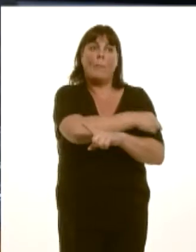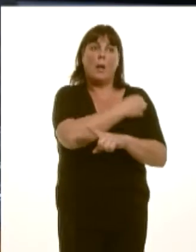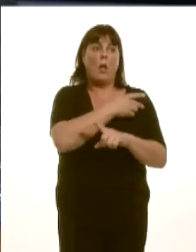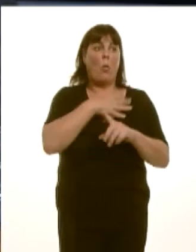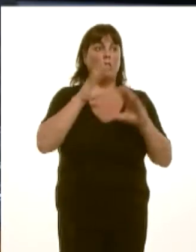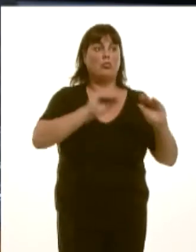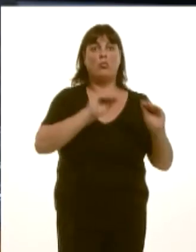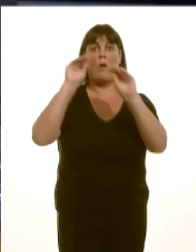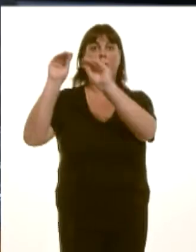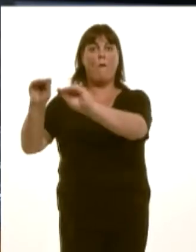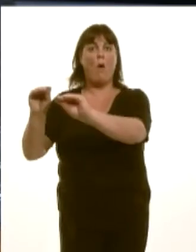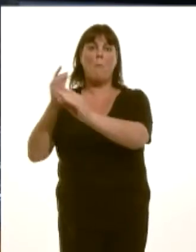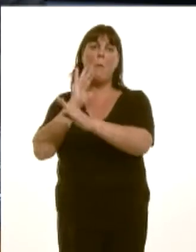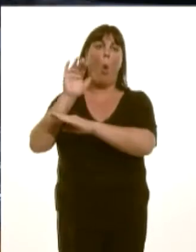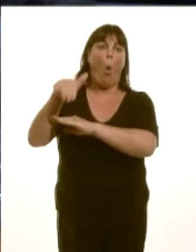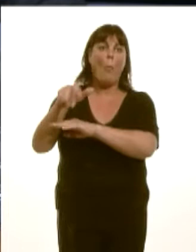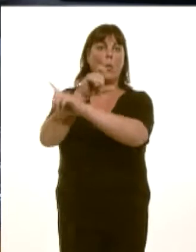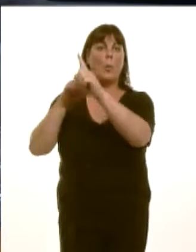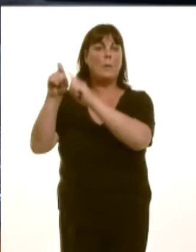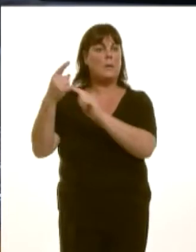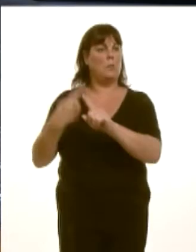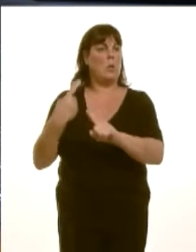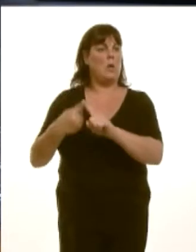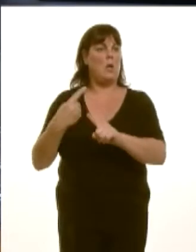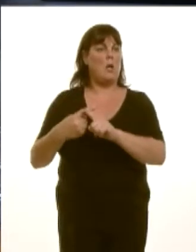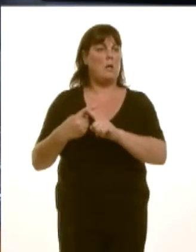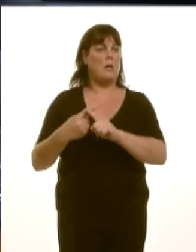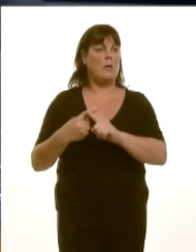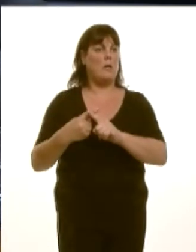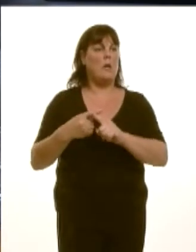That means that there are fewer beds for people who need to be in them for clinical reasons.